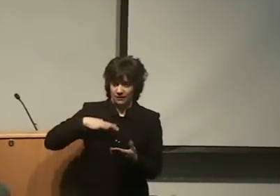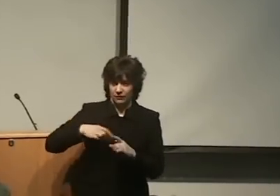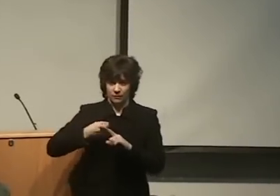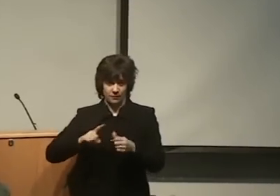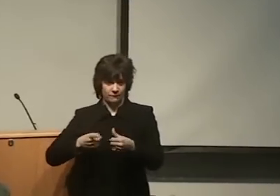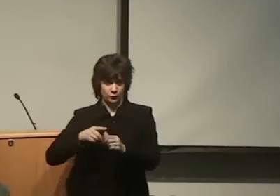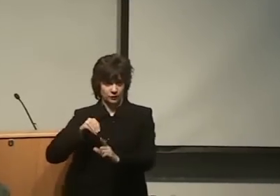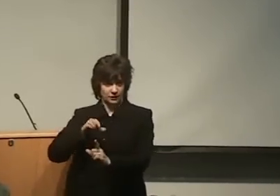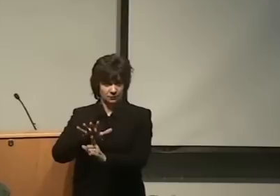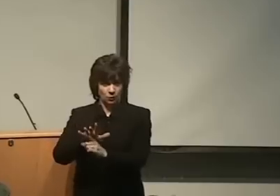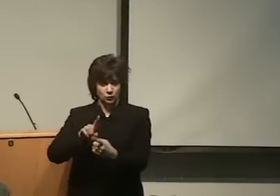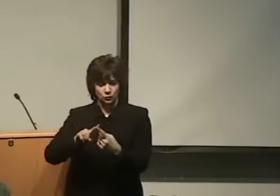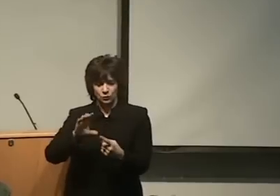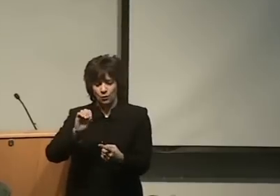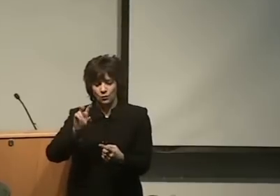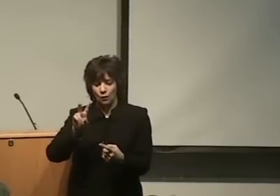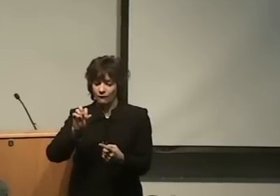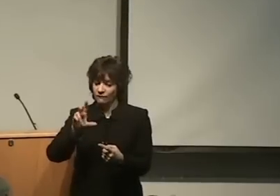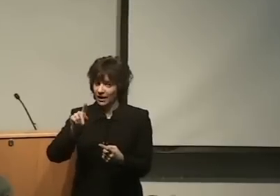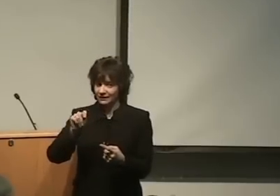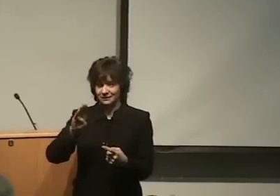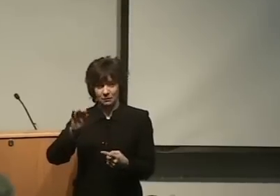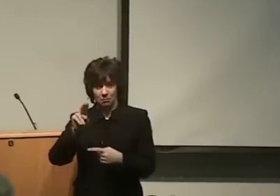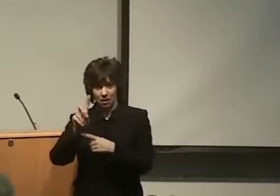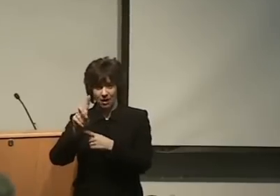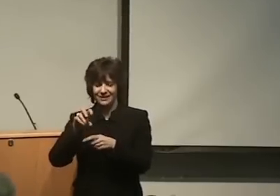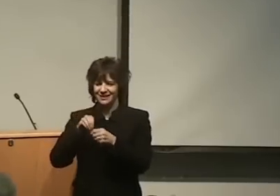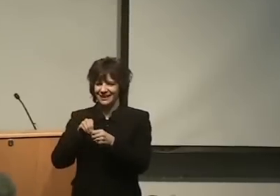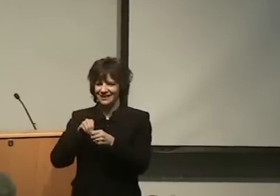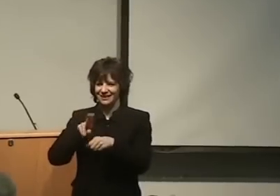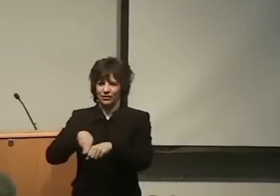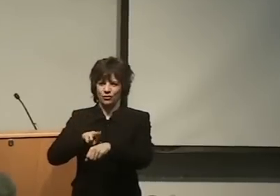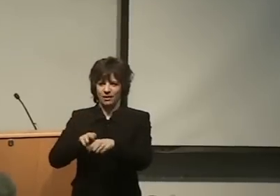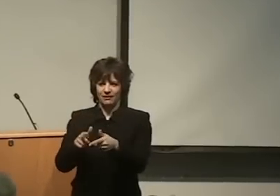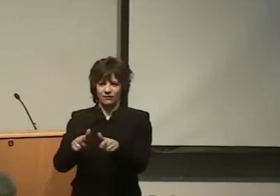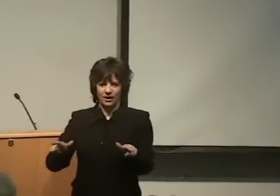to covalent bonds in Spanish. And unless you can speak two languages